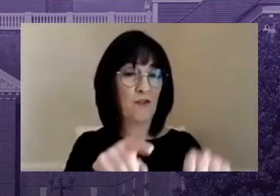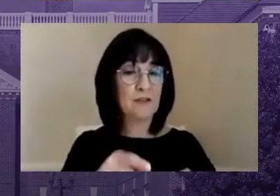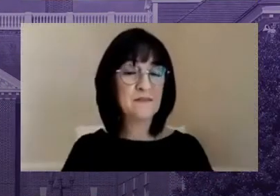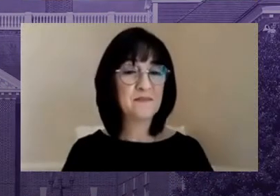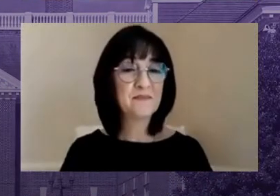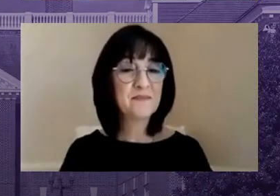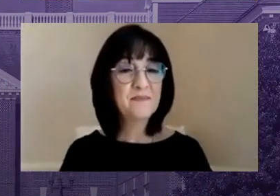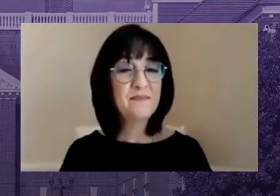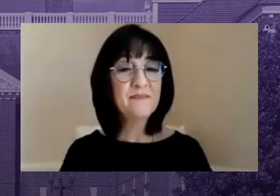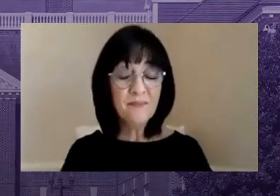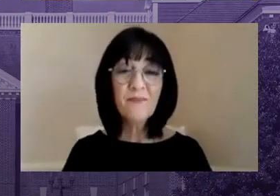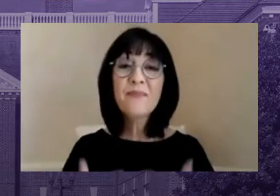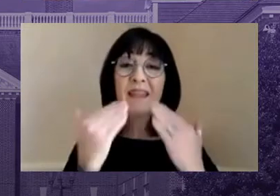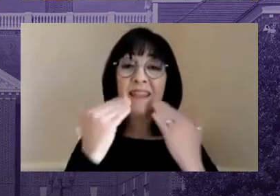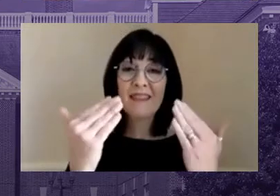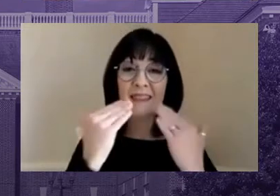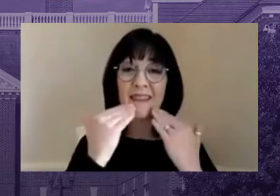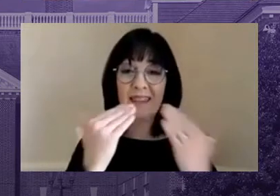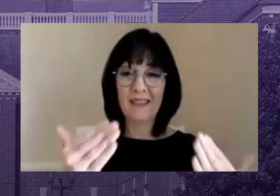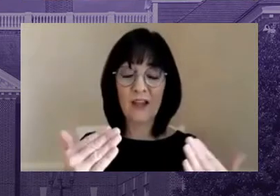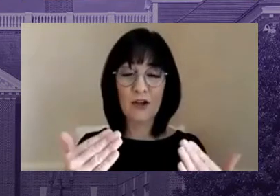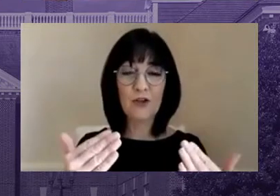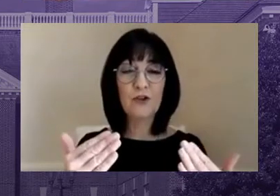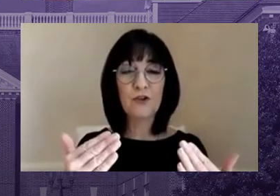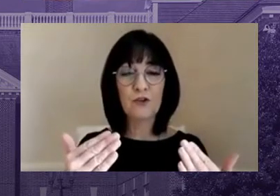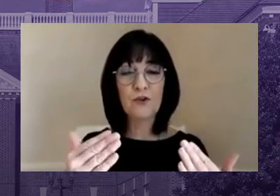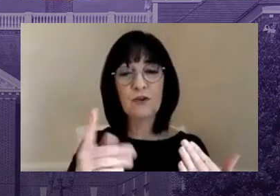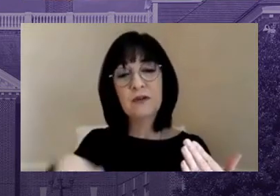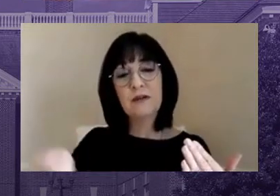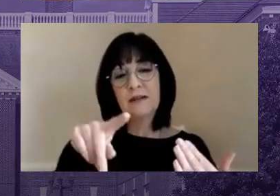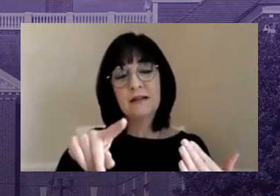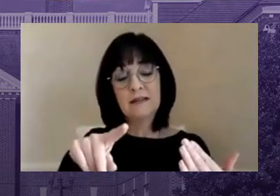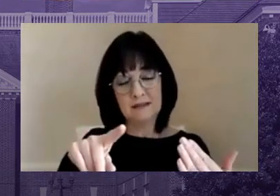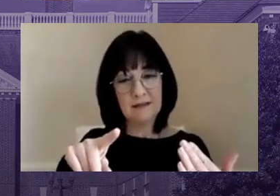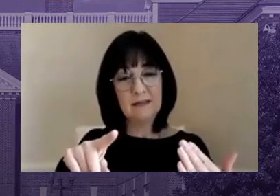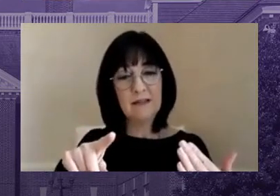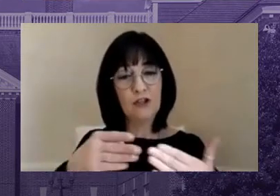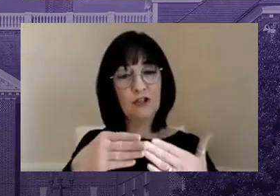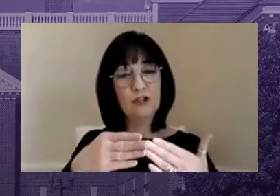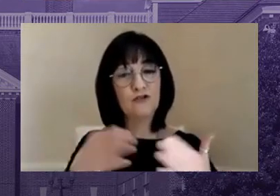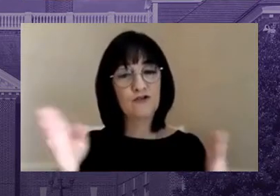We thank members of the General Assembly Senator Sturgeon, Representative Williams, for those